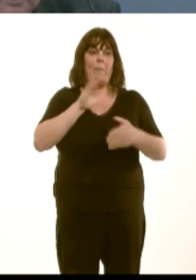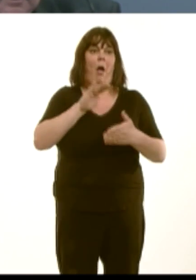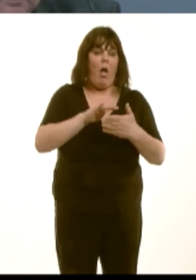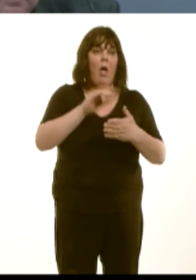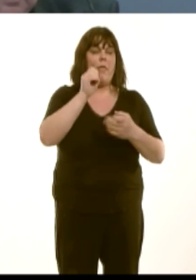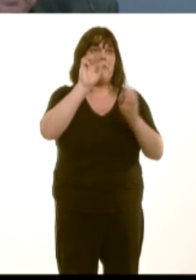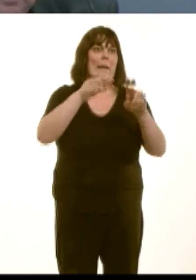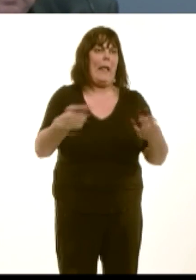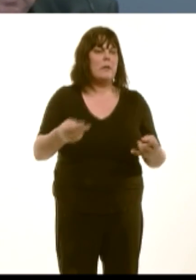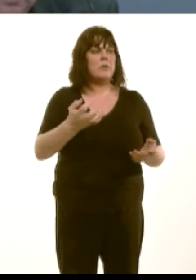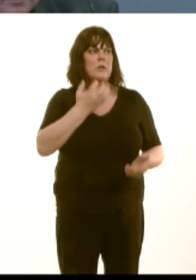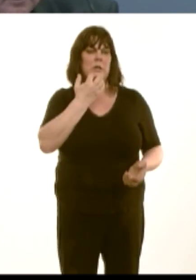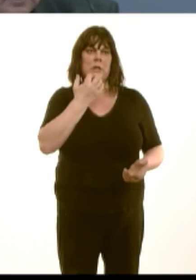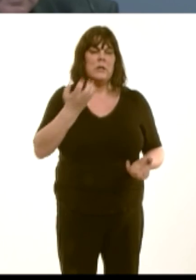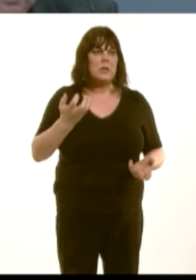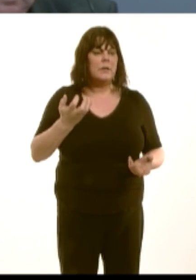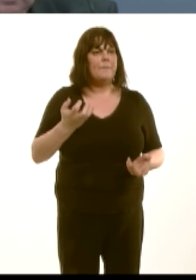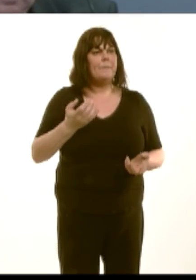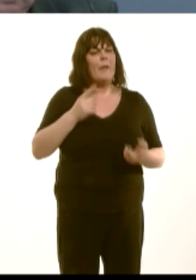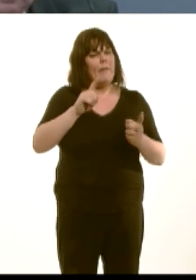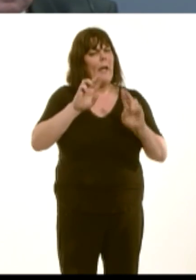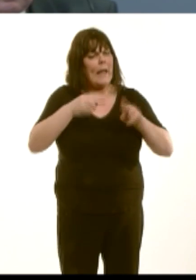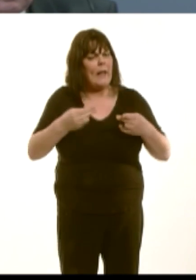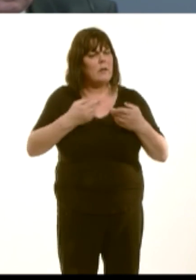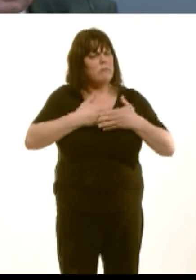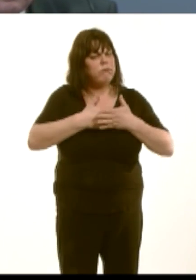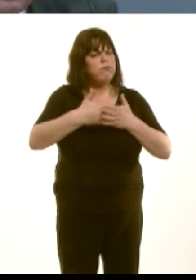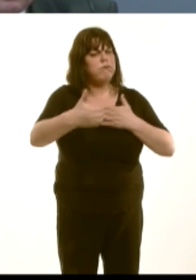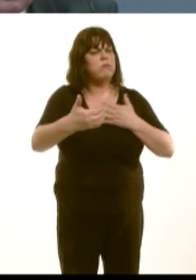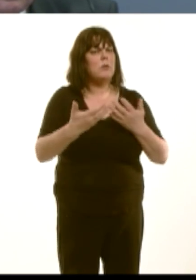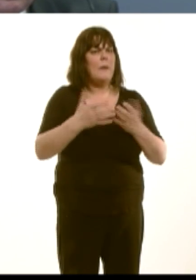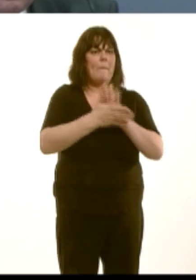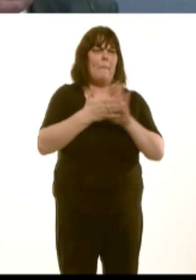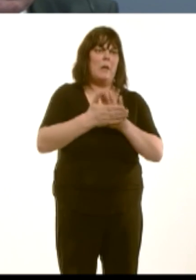If that level of cancellation rate continues, obviously thatís going to put huge pressure on eye services.